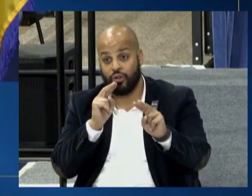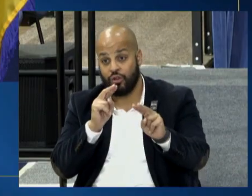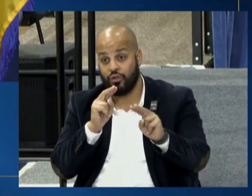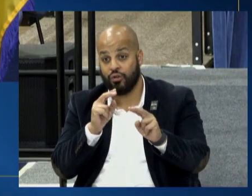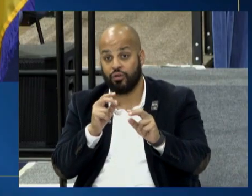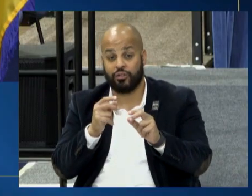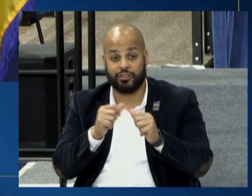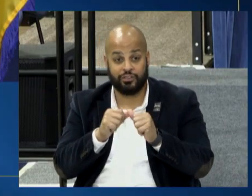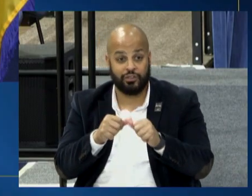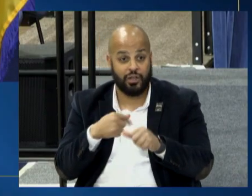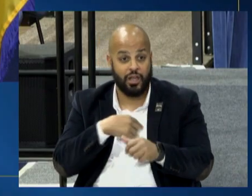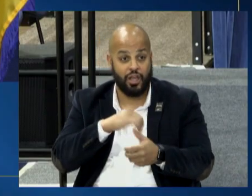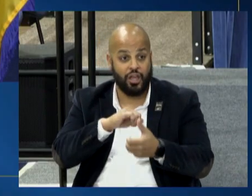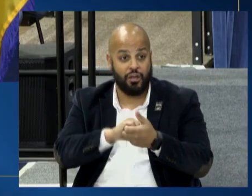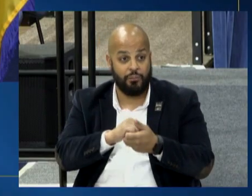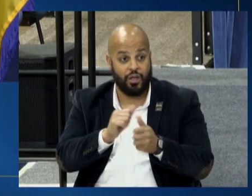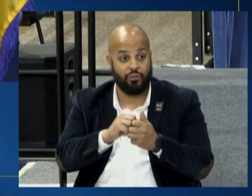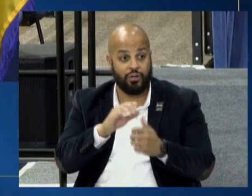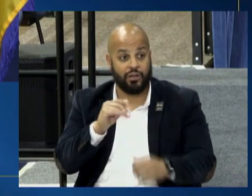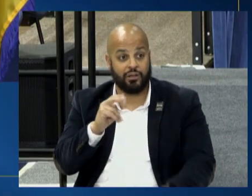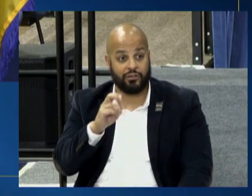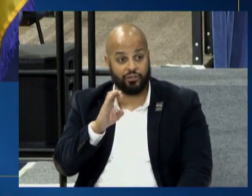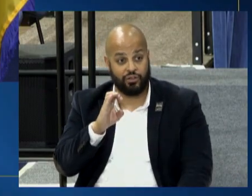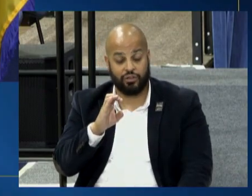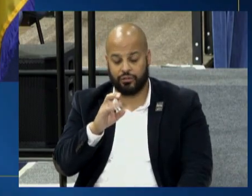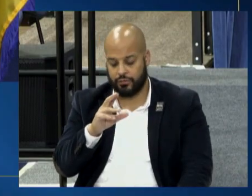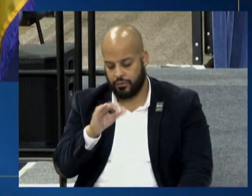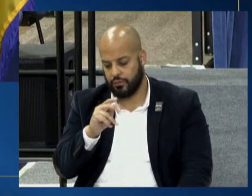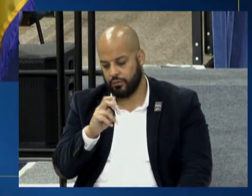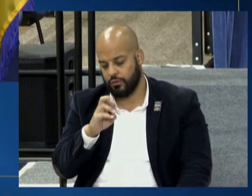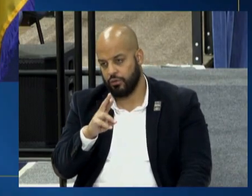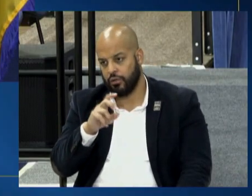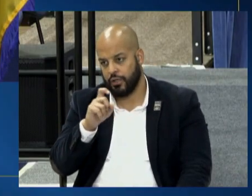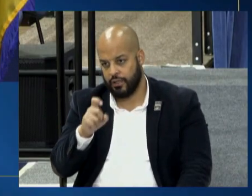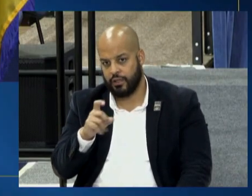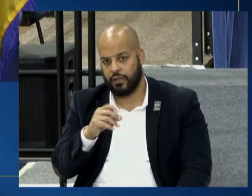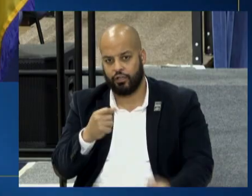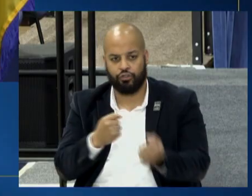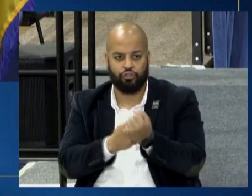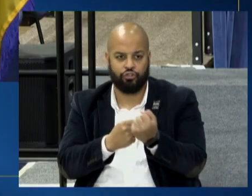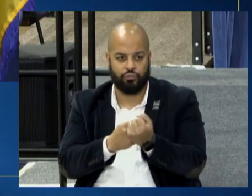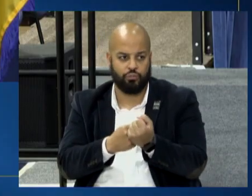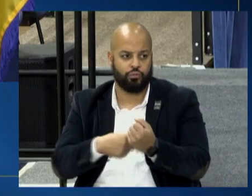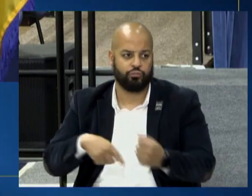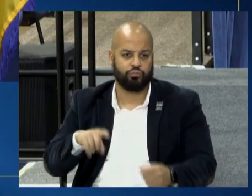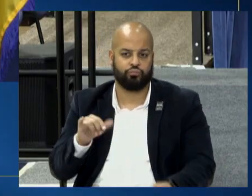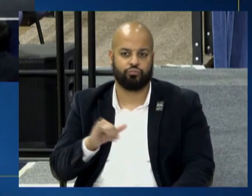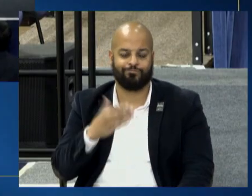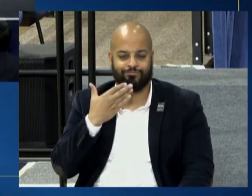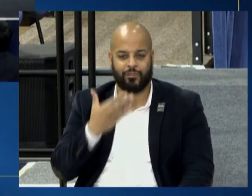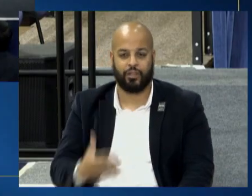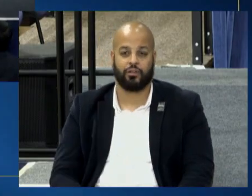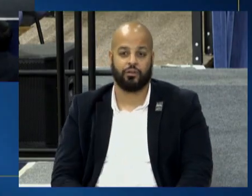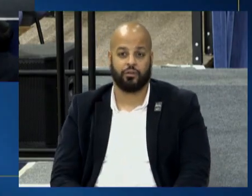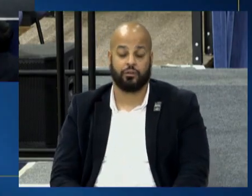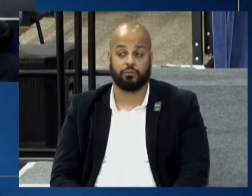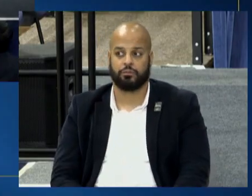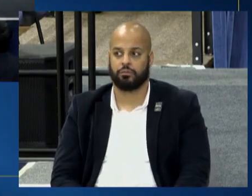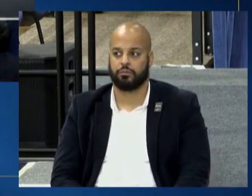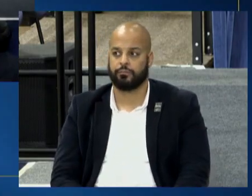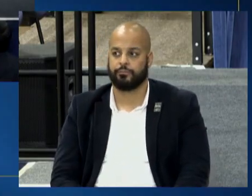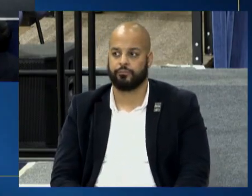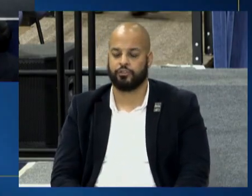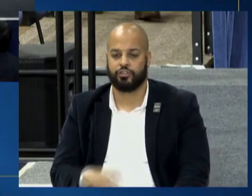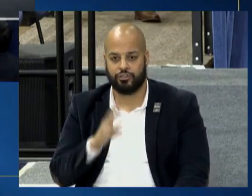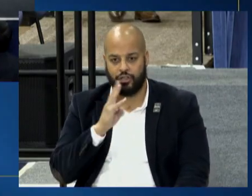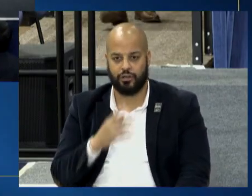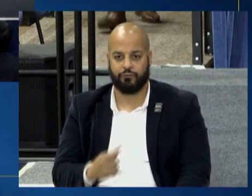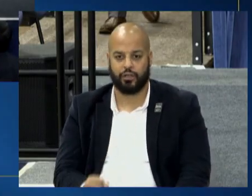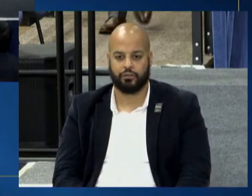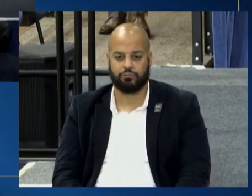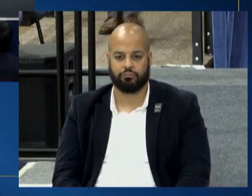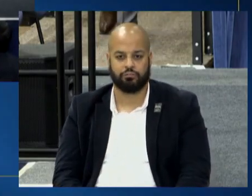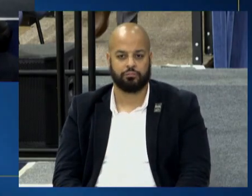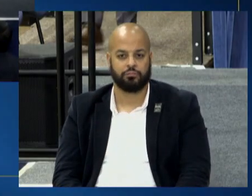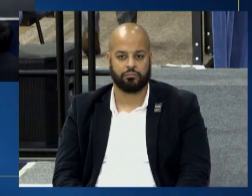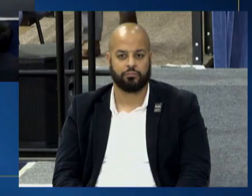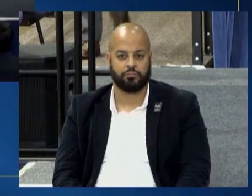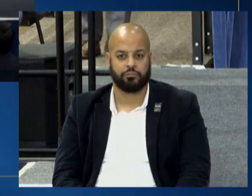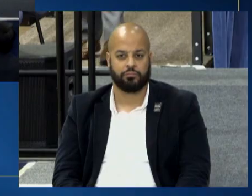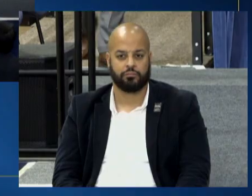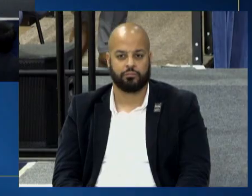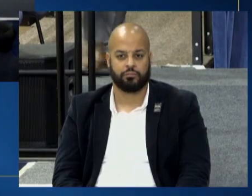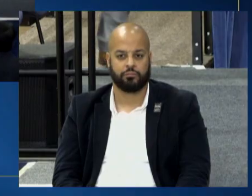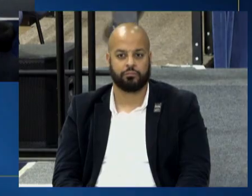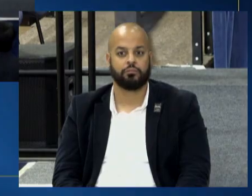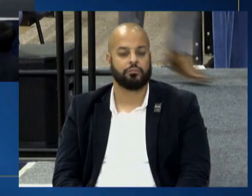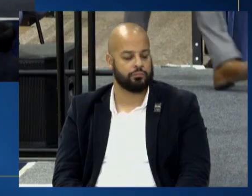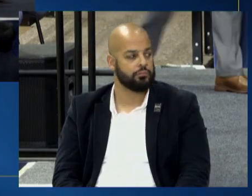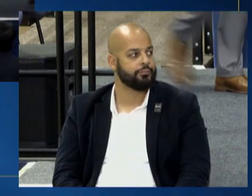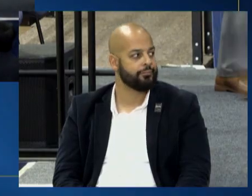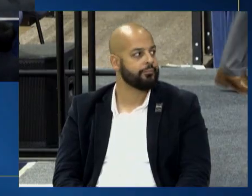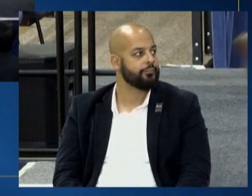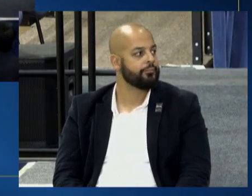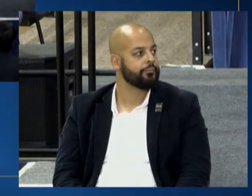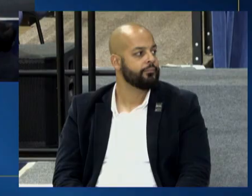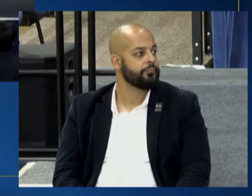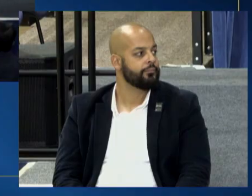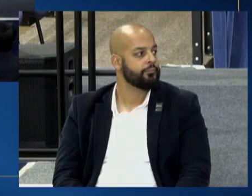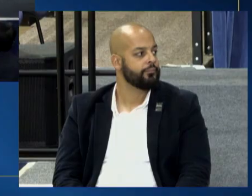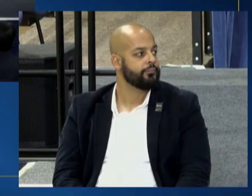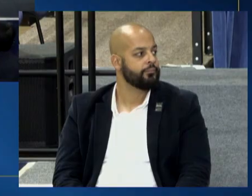CancerX and to continue this much needed work to improve care for cancer patients. Thank you.